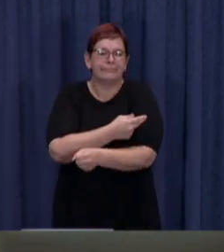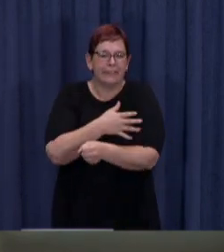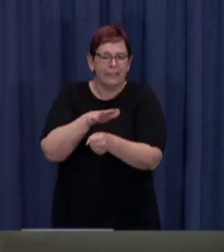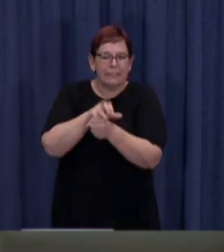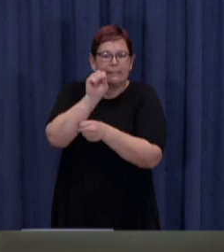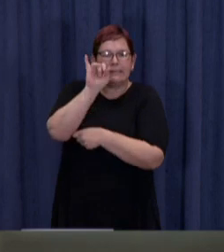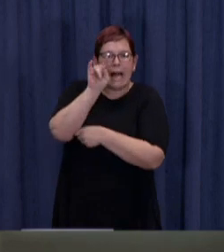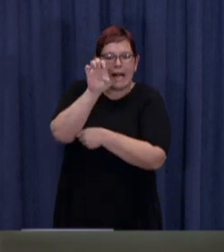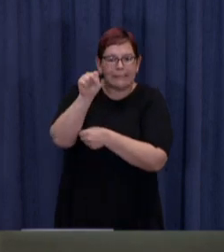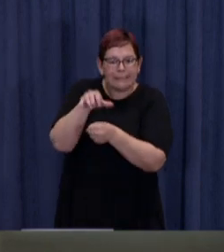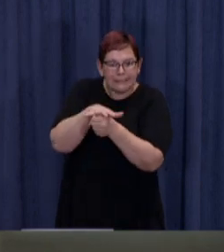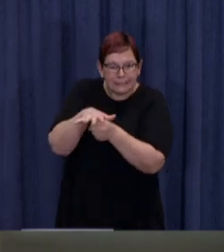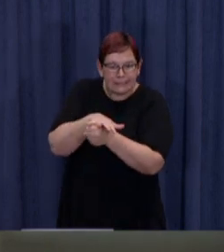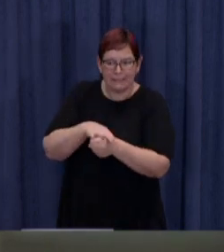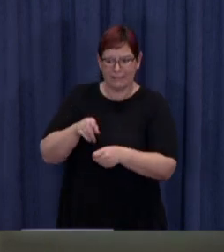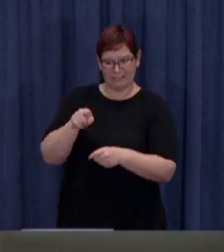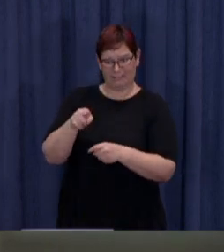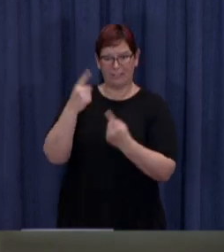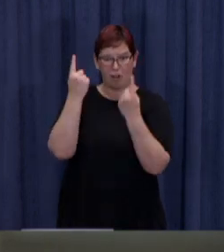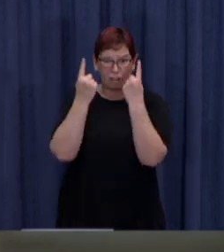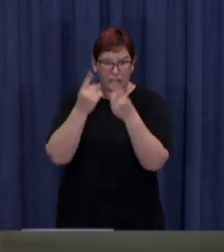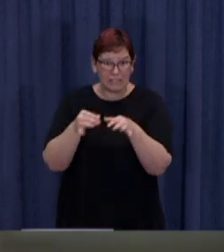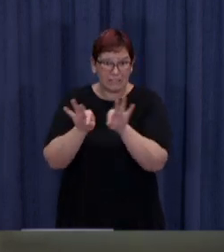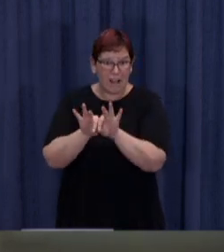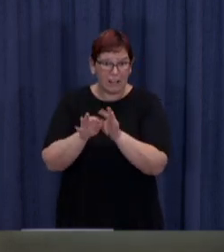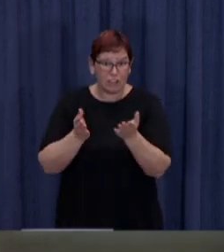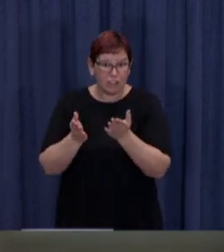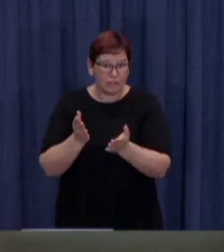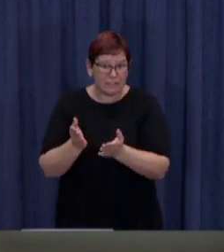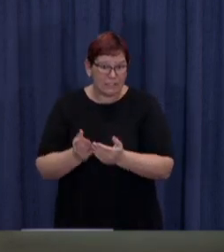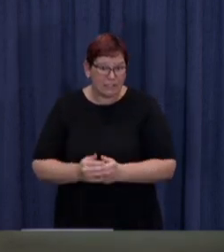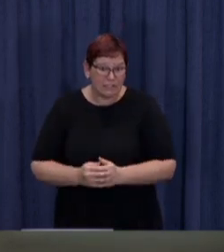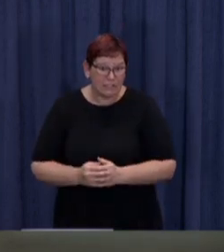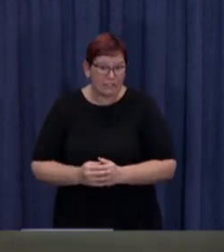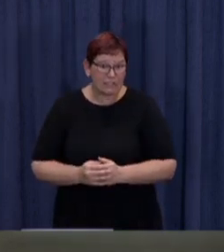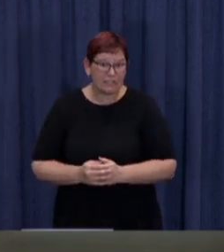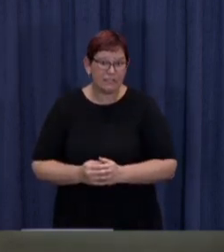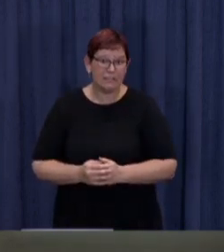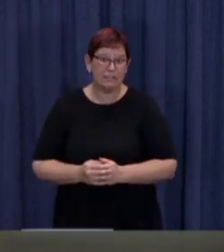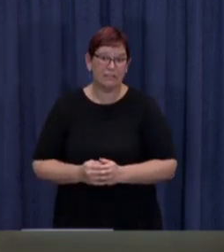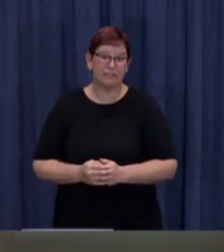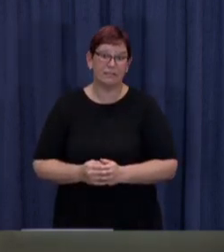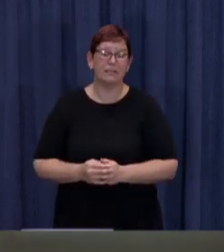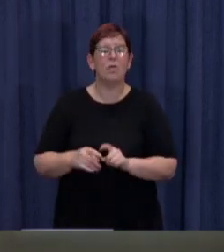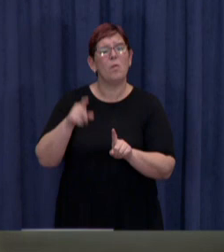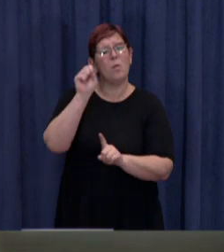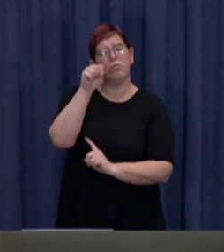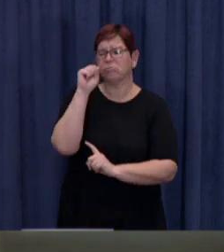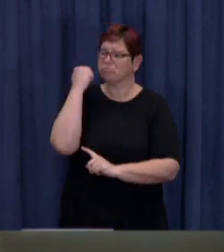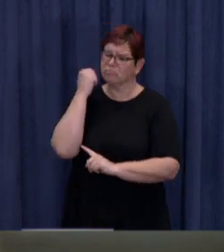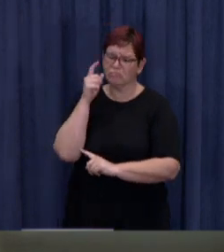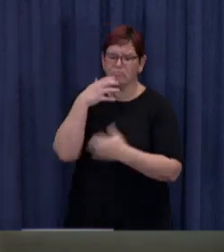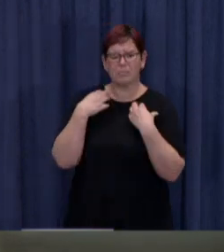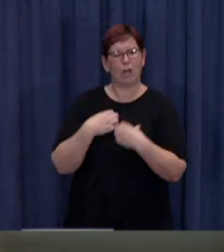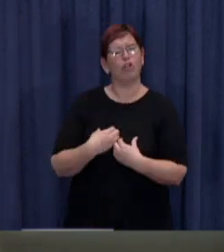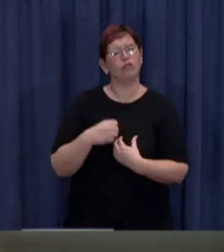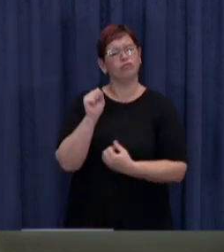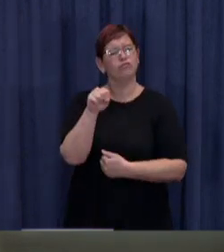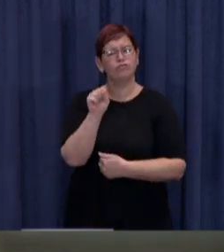they're doing is saving lives and if our business the first order of business we have in government I believe as elected officials is to keep people safe and